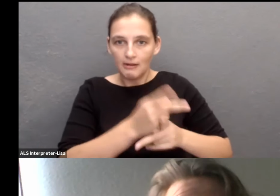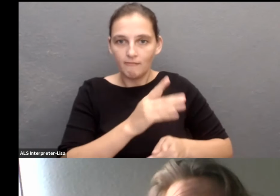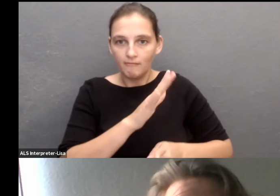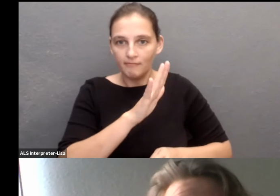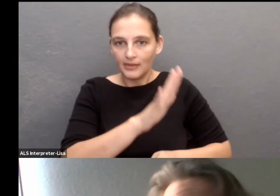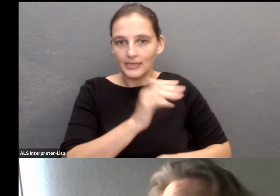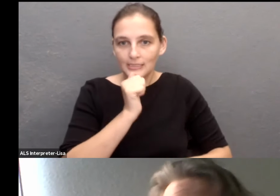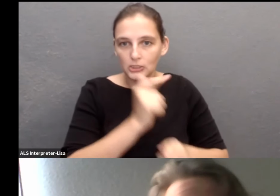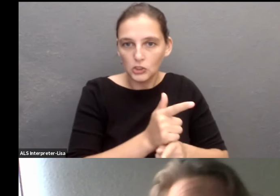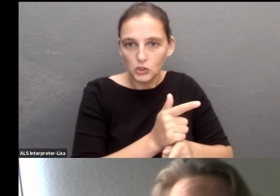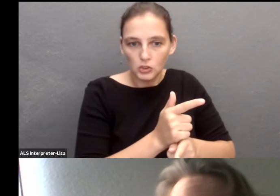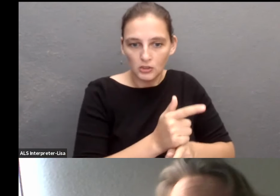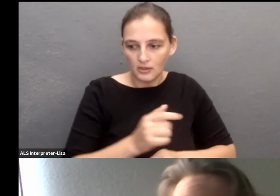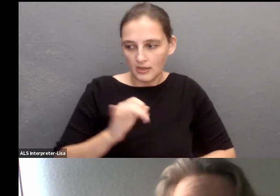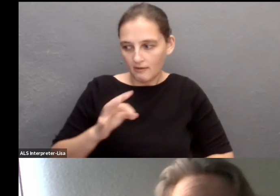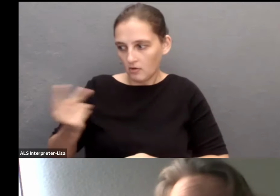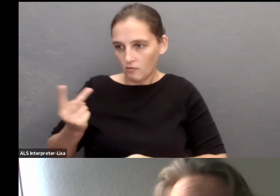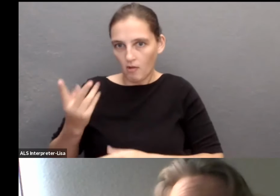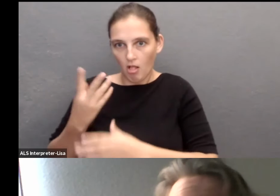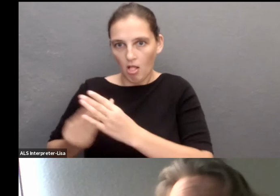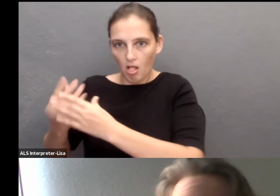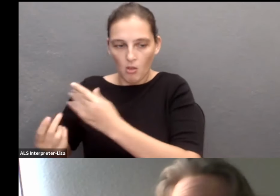You know, so we jumped it -- as soon as we could